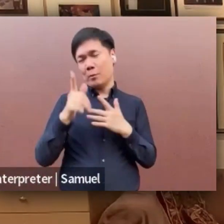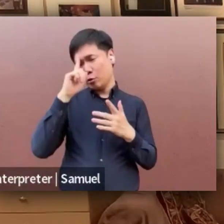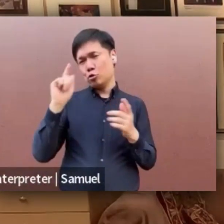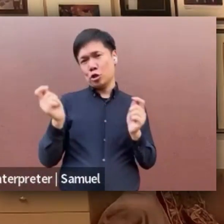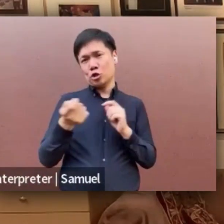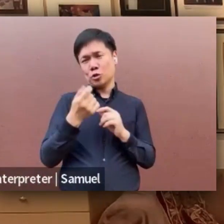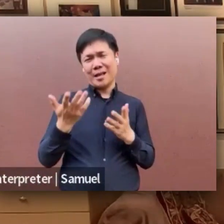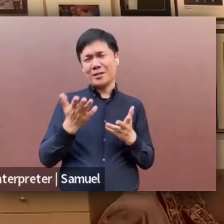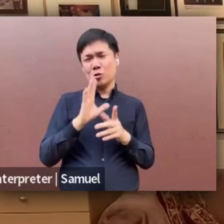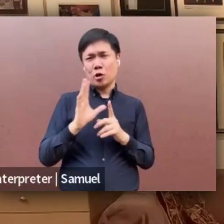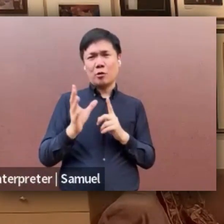our normal culture.